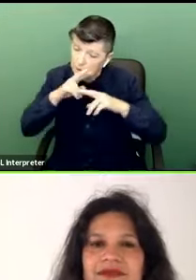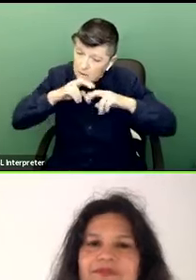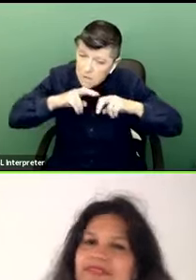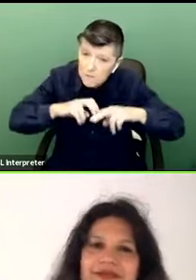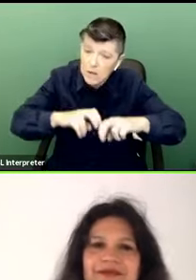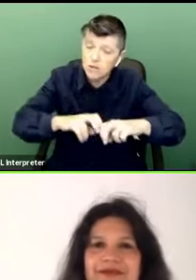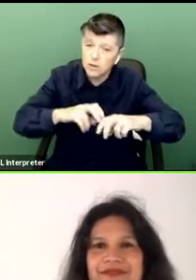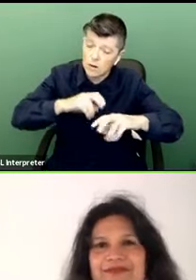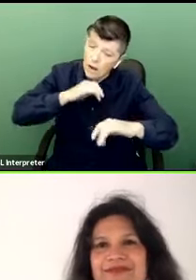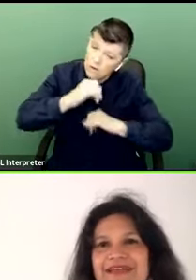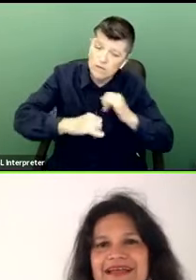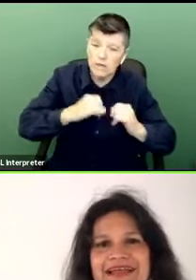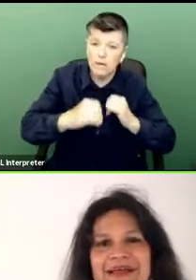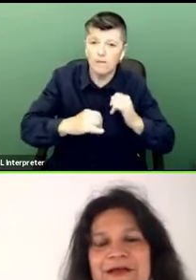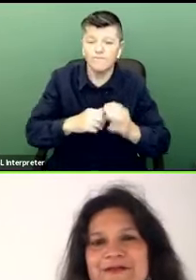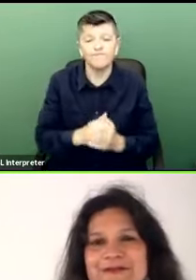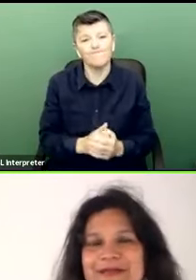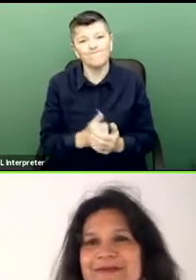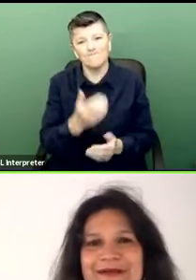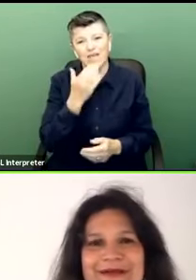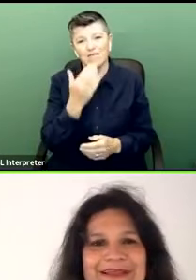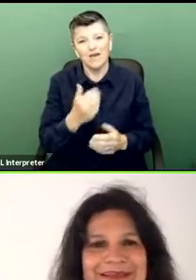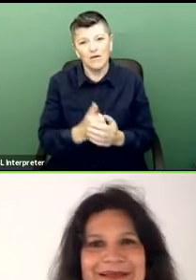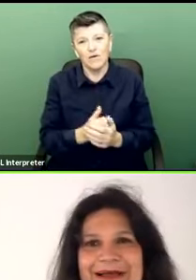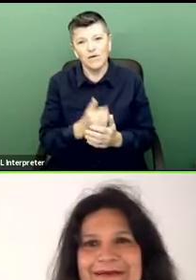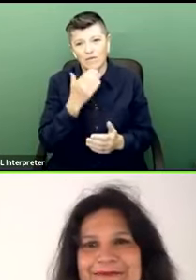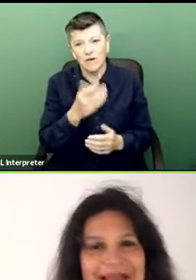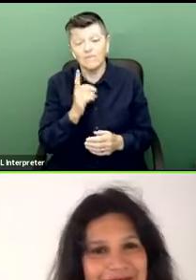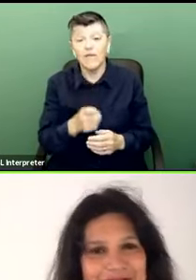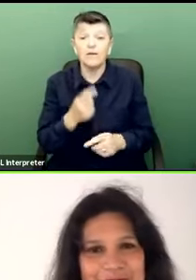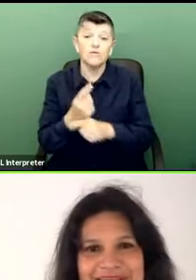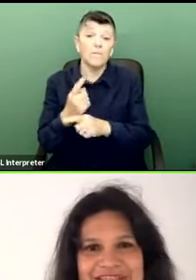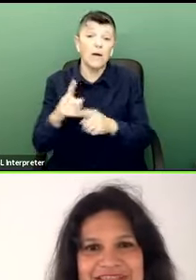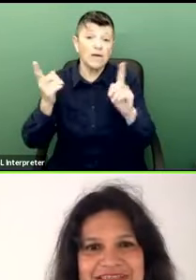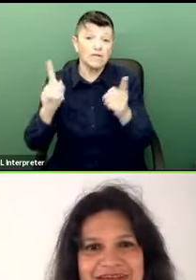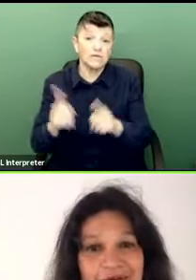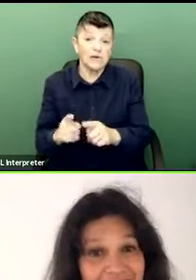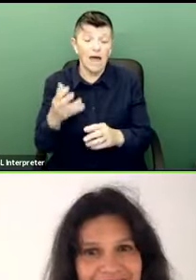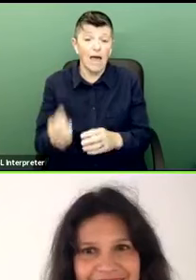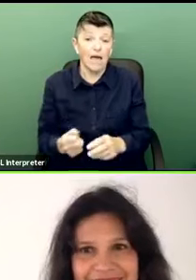that, sorry even in the absence of those nasty policies could well have been